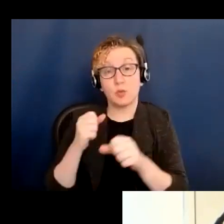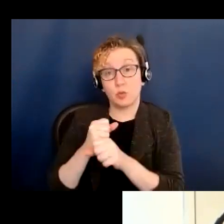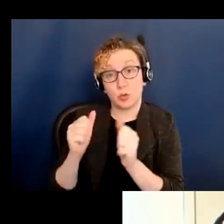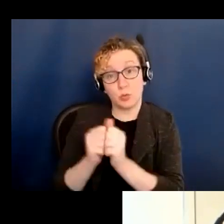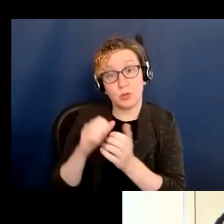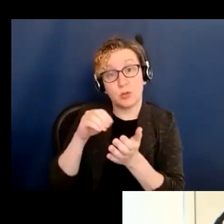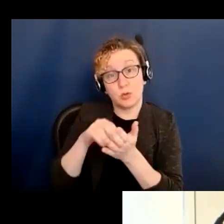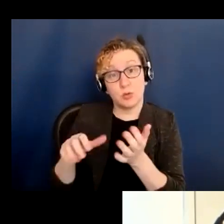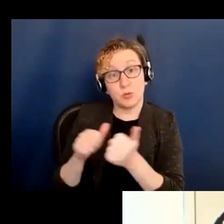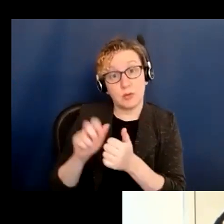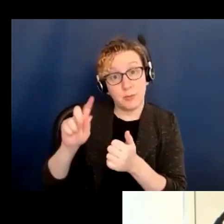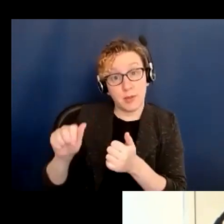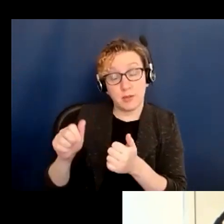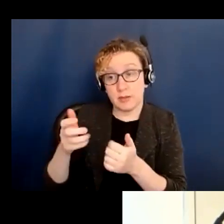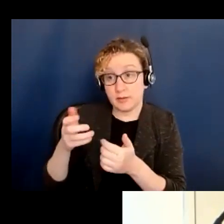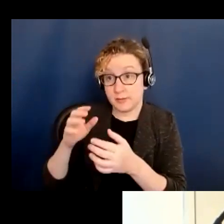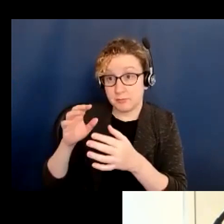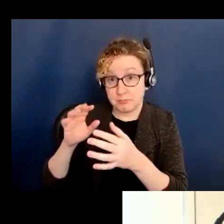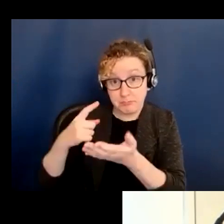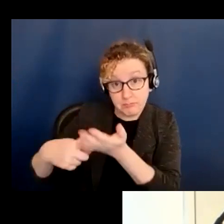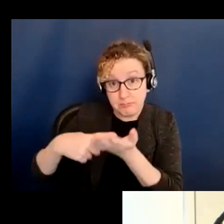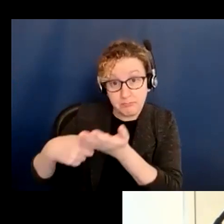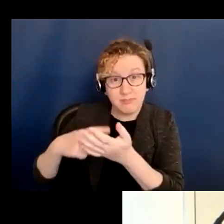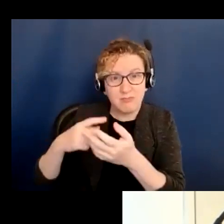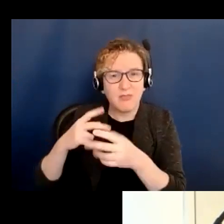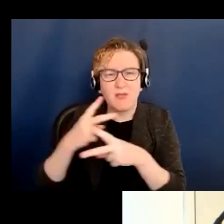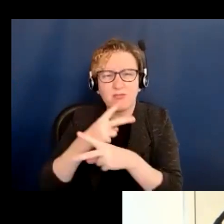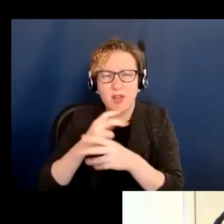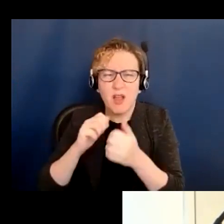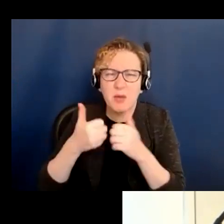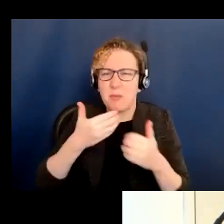with disabilities to figure out how best to support the student on the program and make